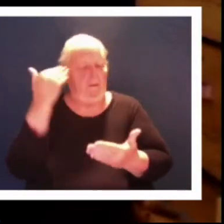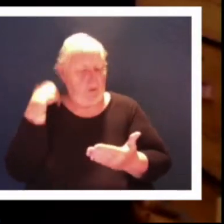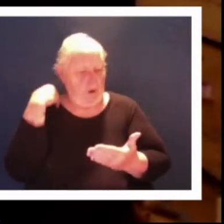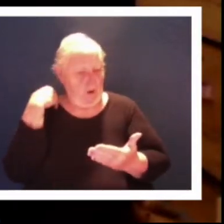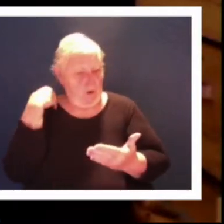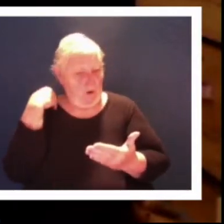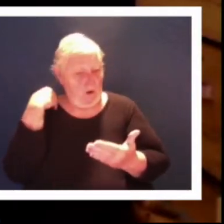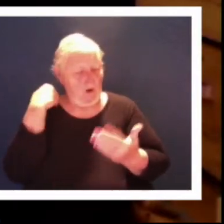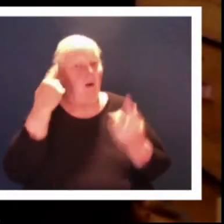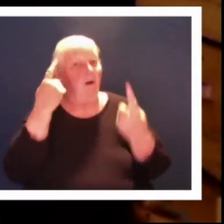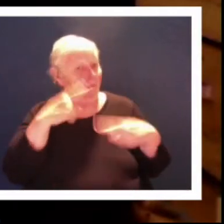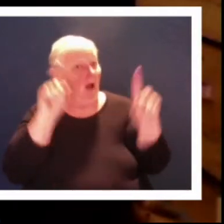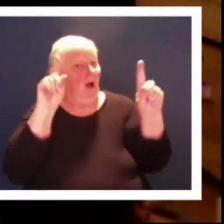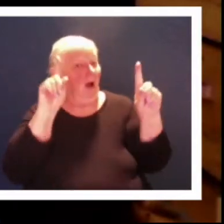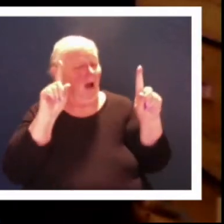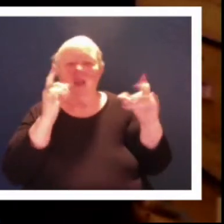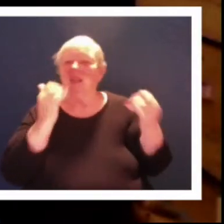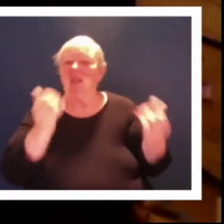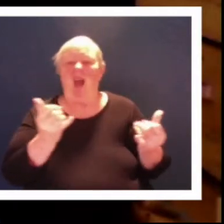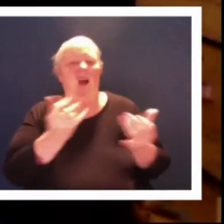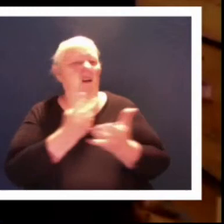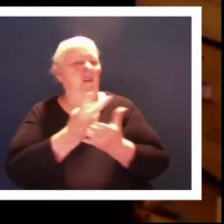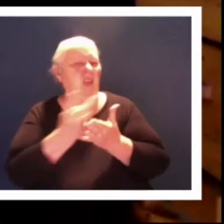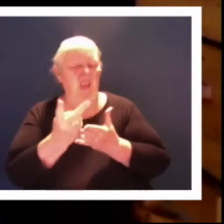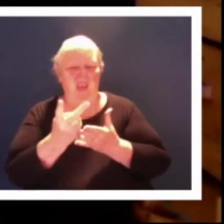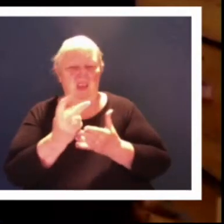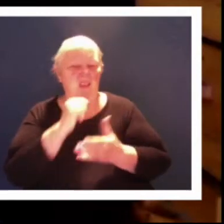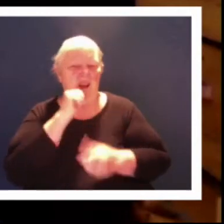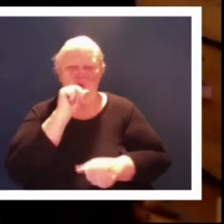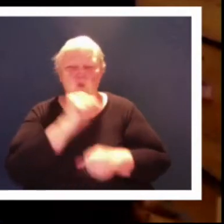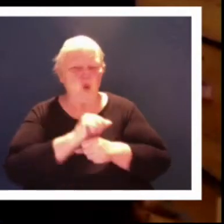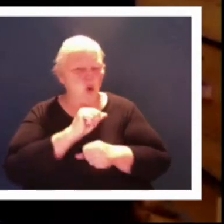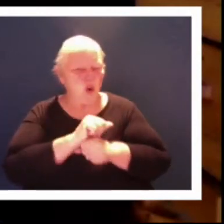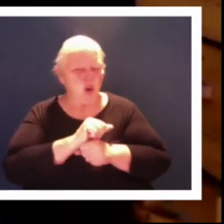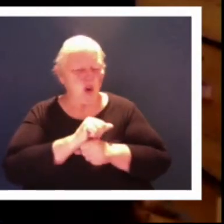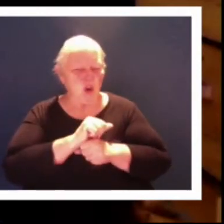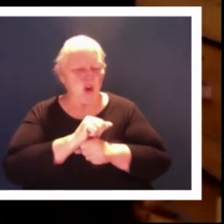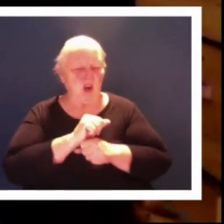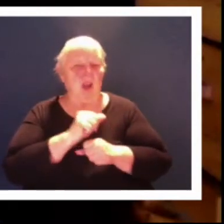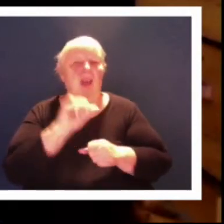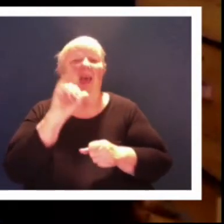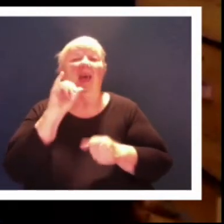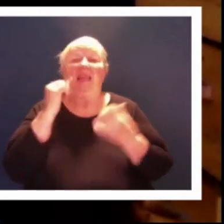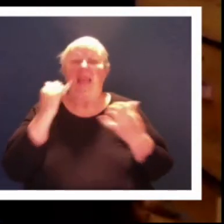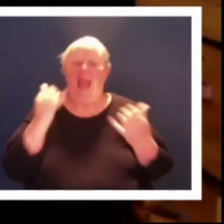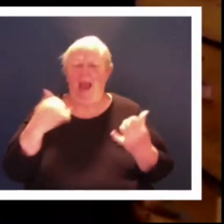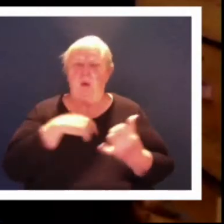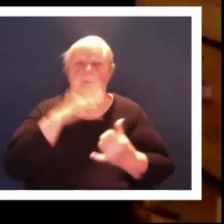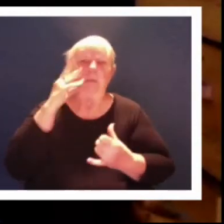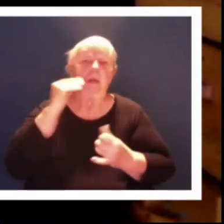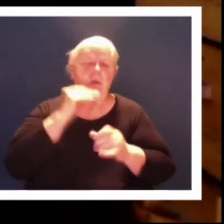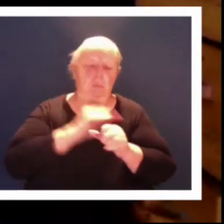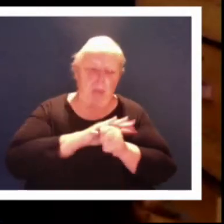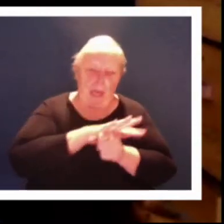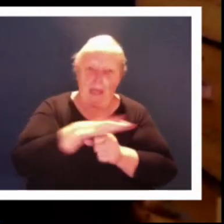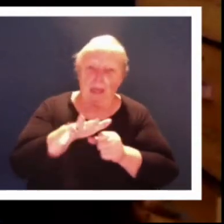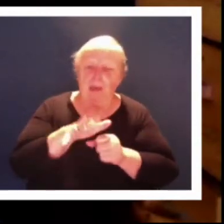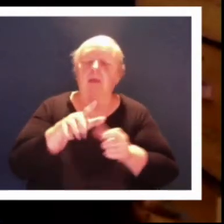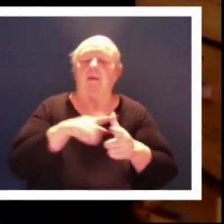or even post. So if we can really look at that and navigate that noise, that's what this talk can address.